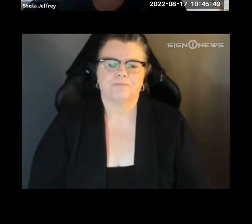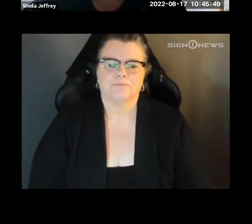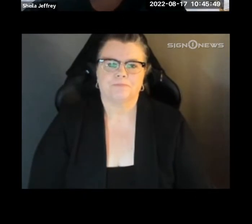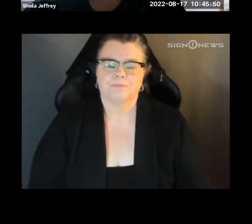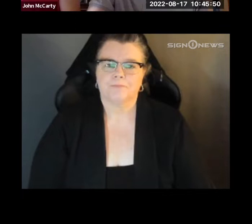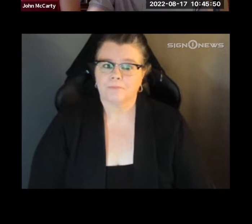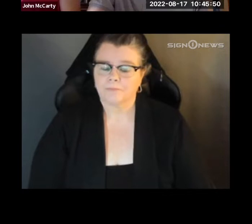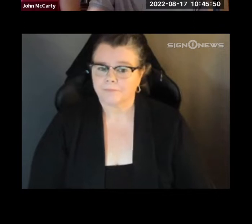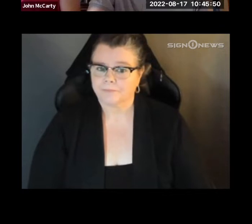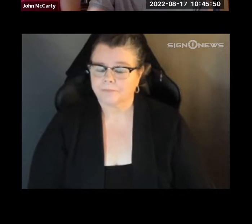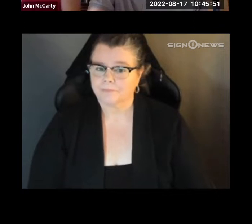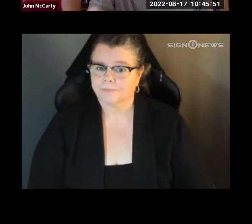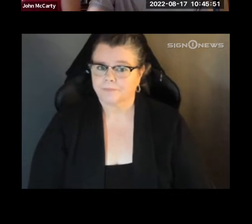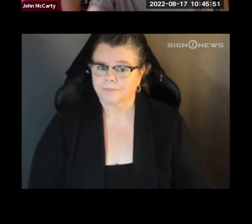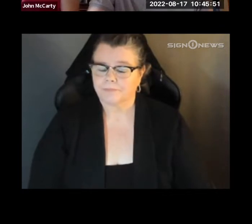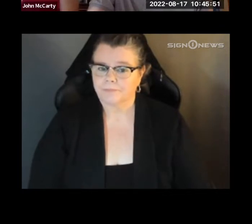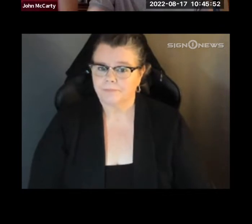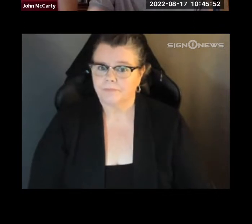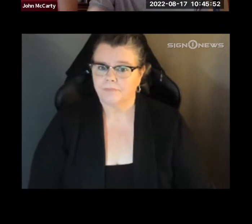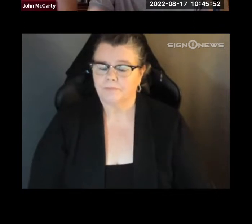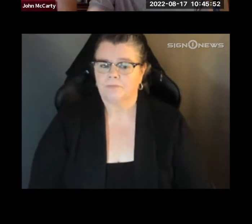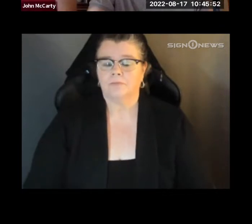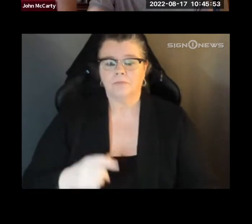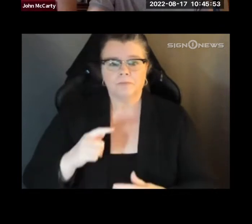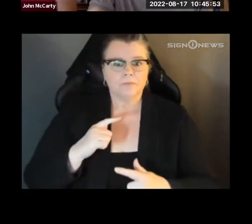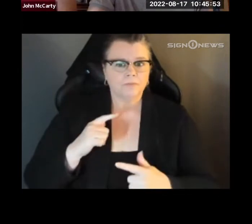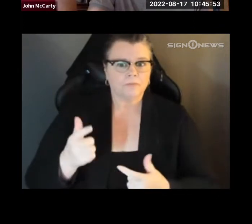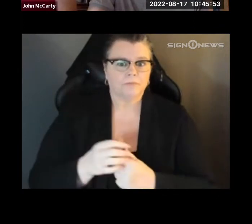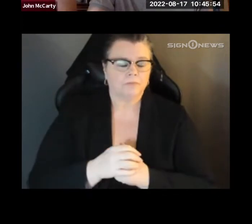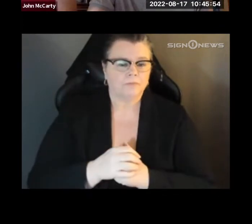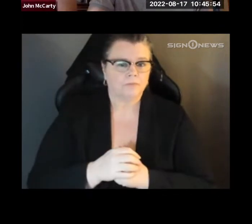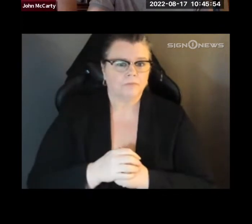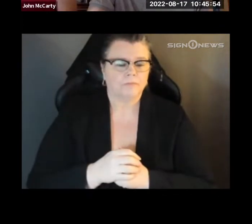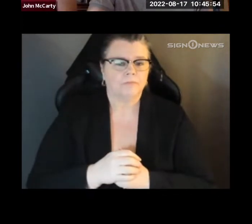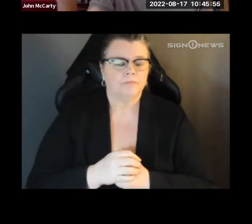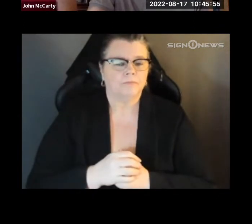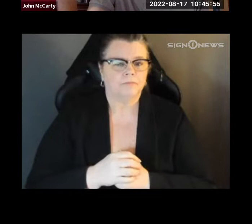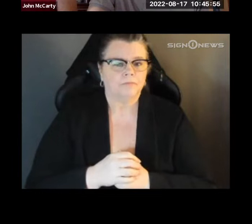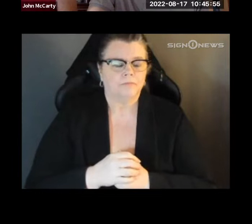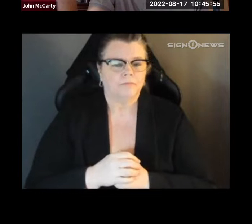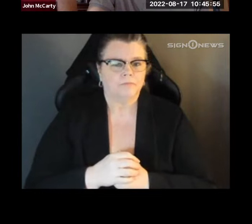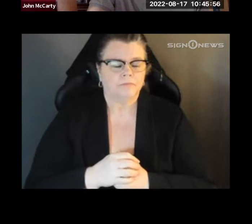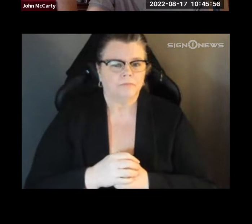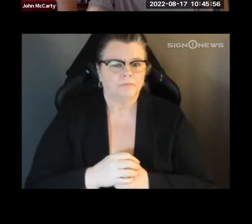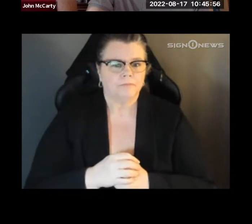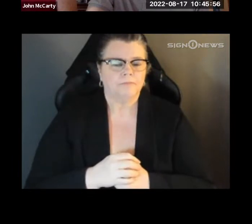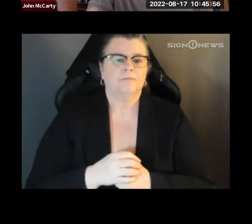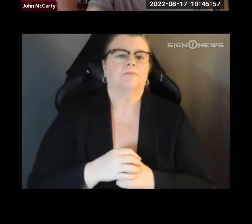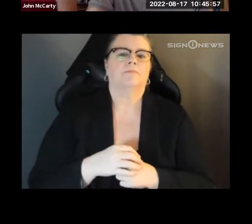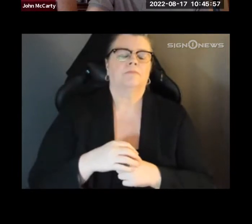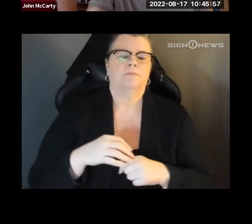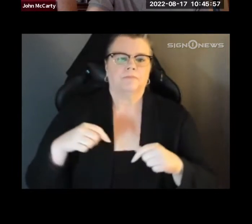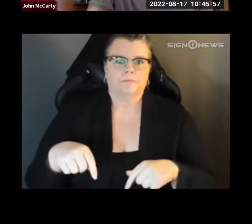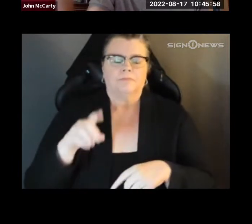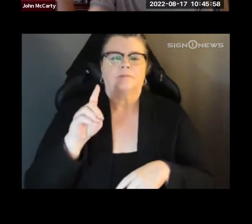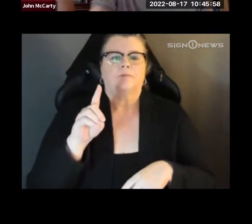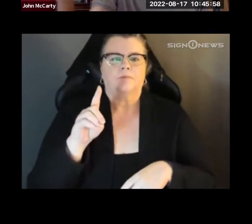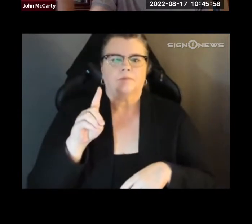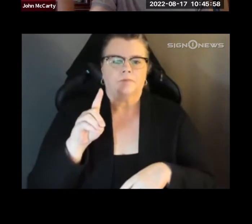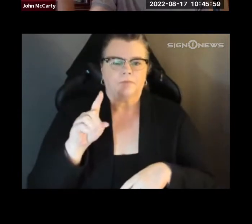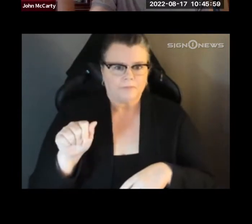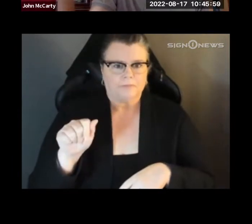the disability Community often has barriers in securing housing Transportation meaningful